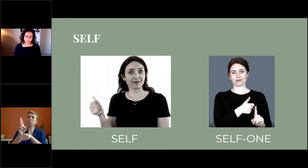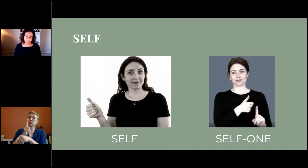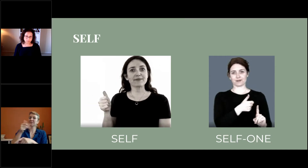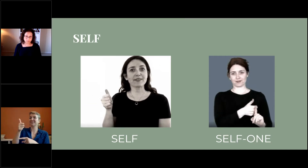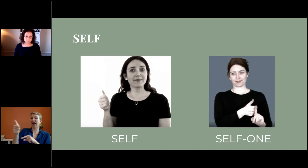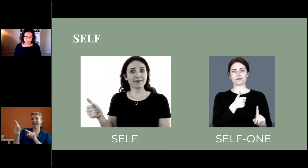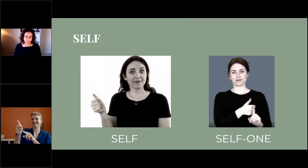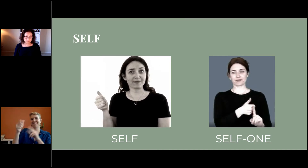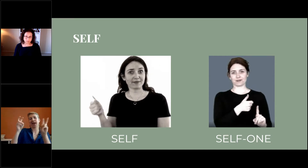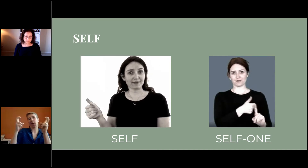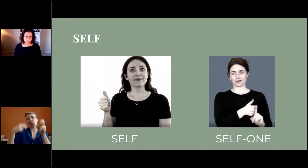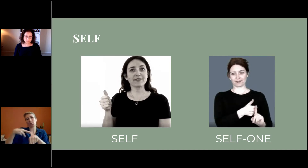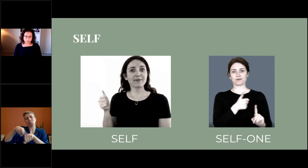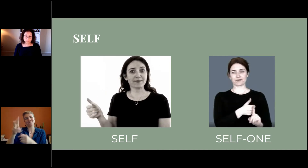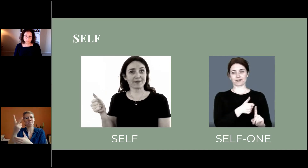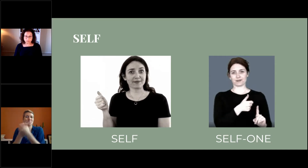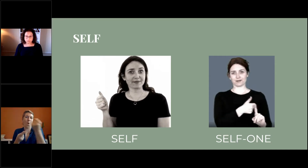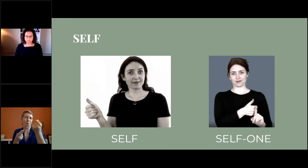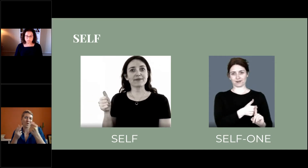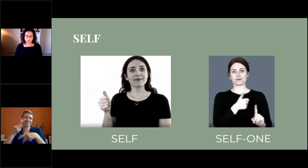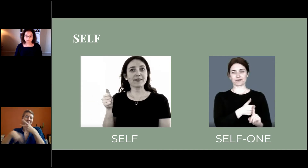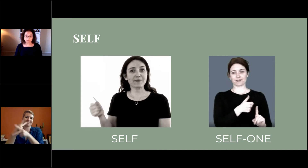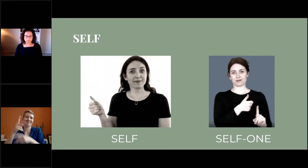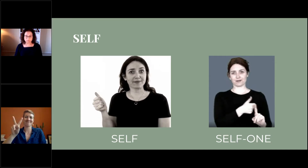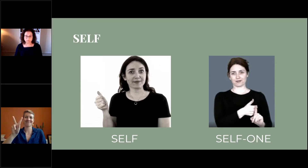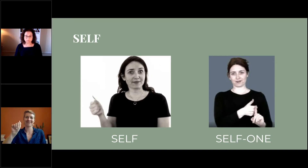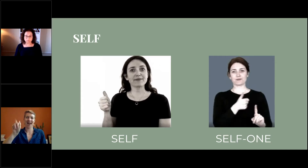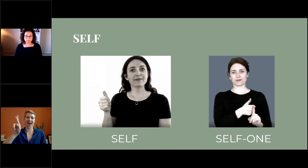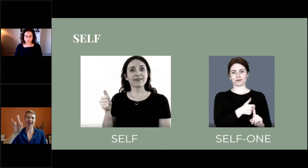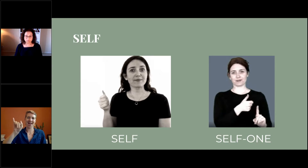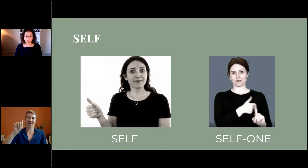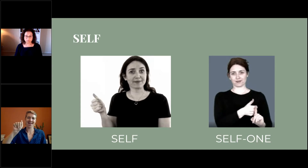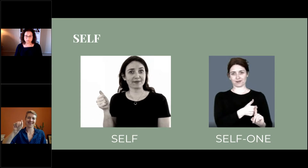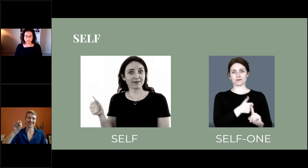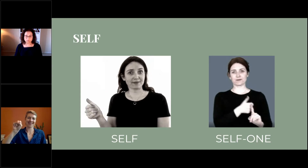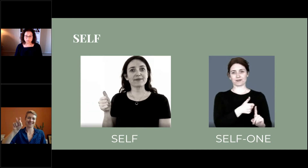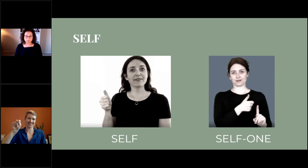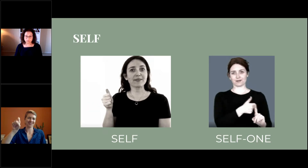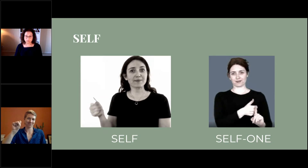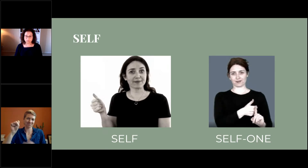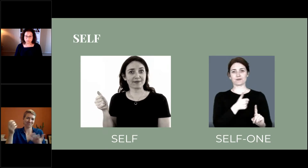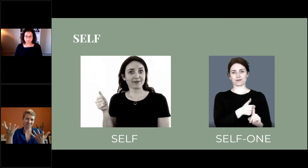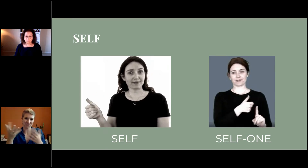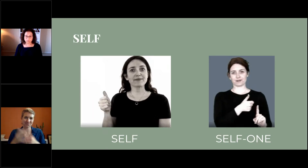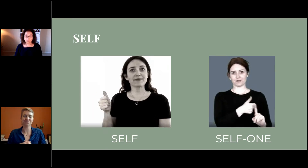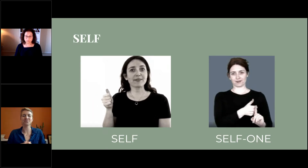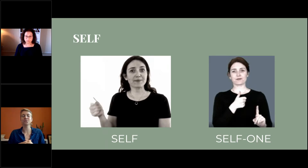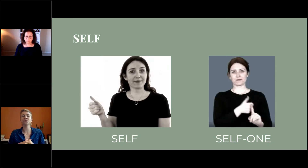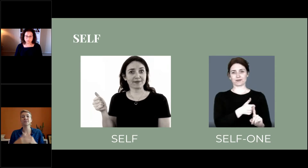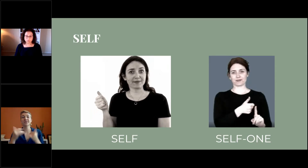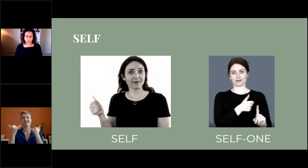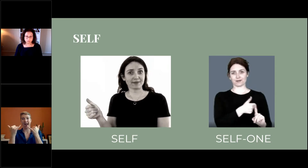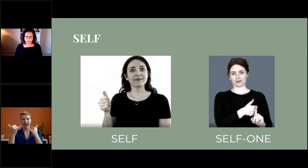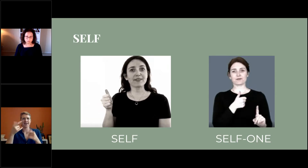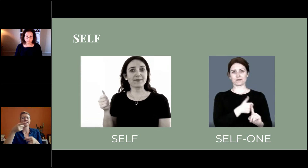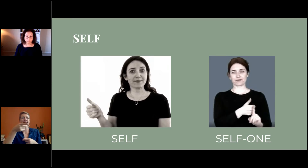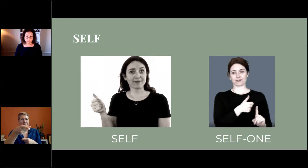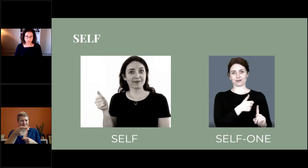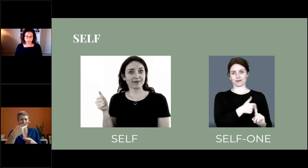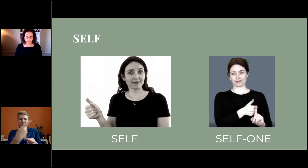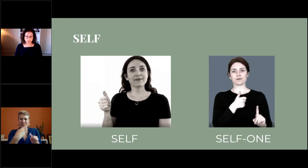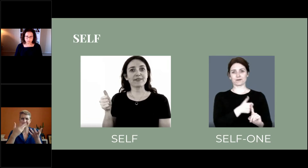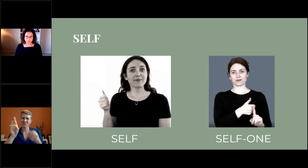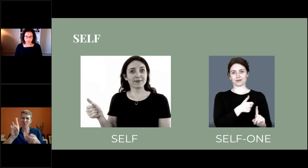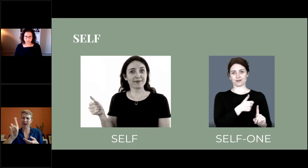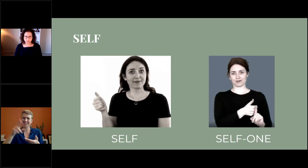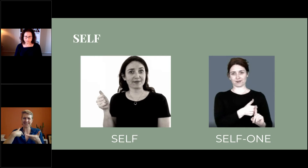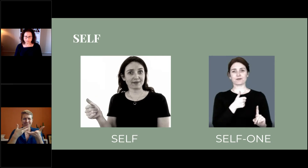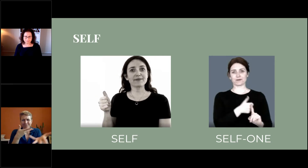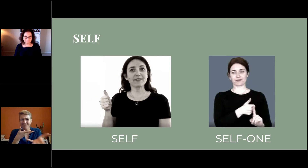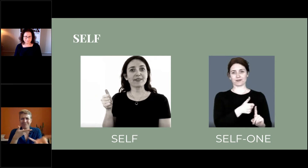So, these signs, when we’re referring to the signs SELF, we are actually referring to both variants that you see on the slide.